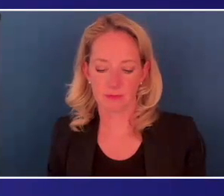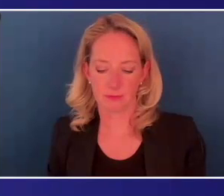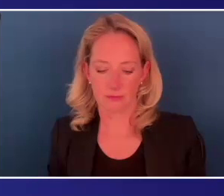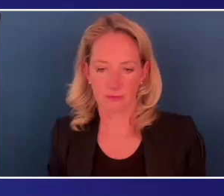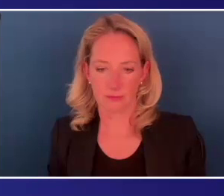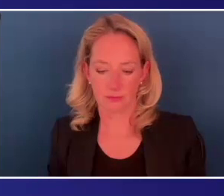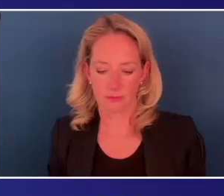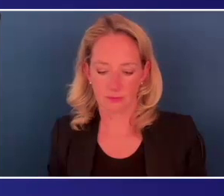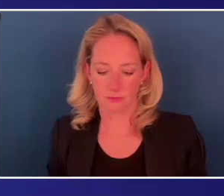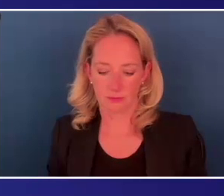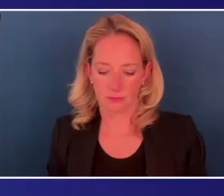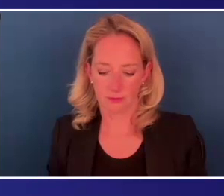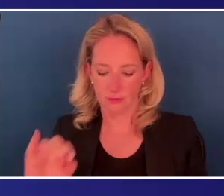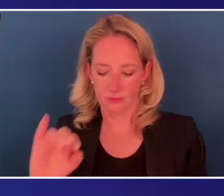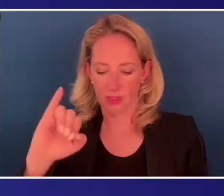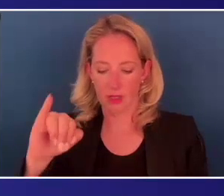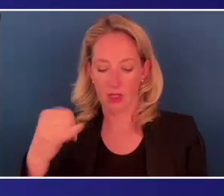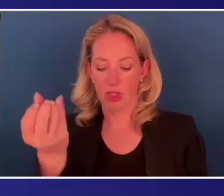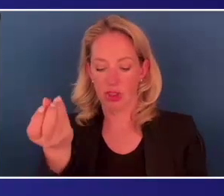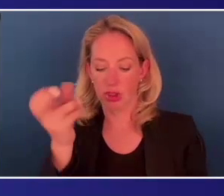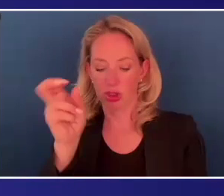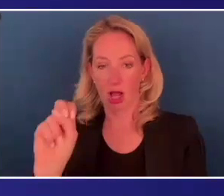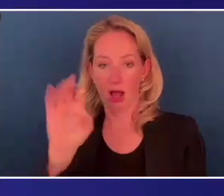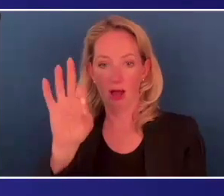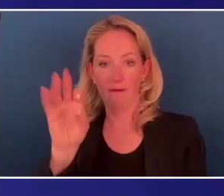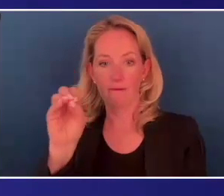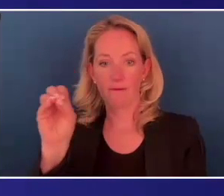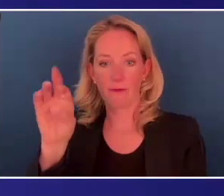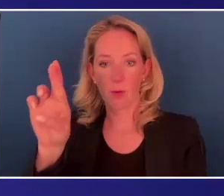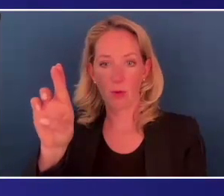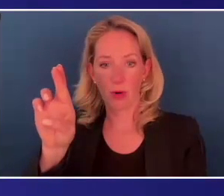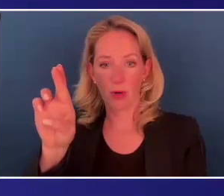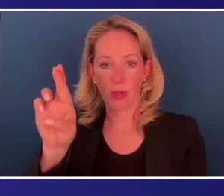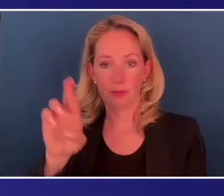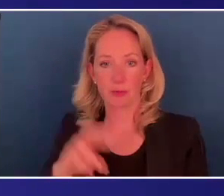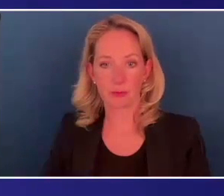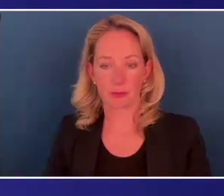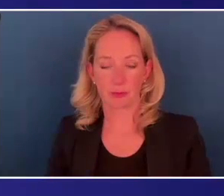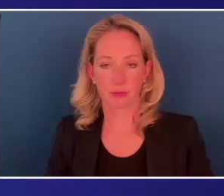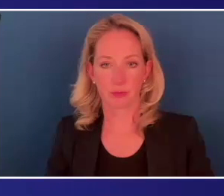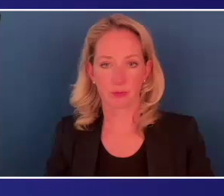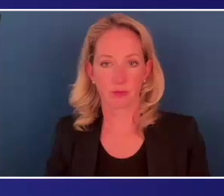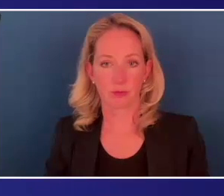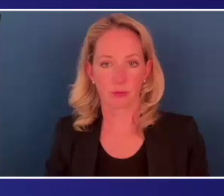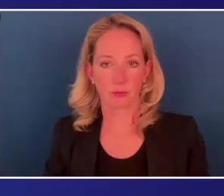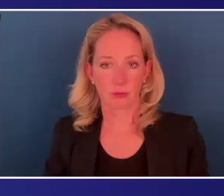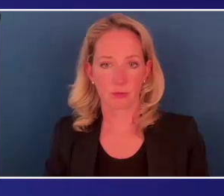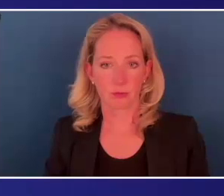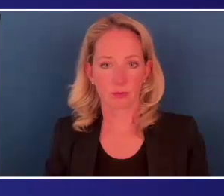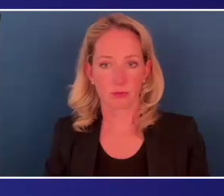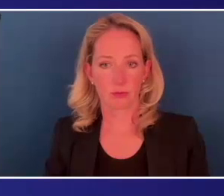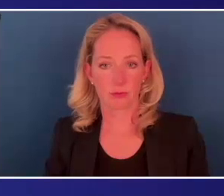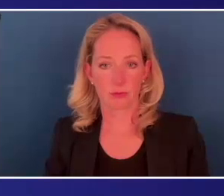John 4.